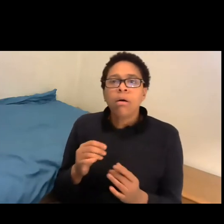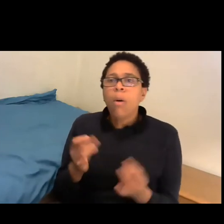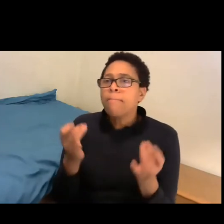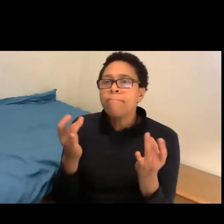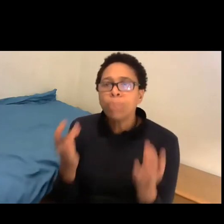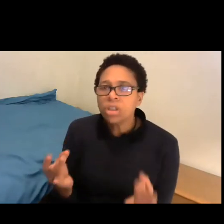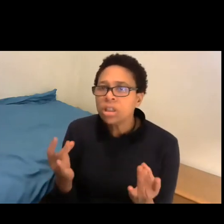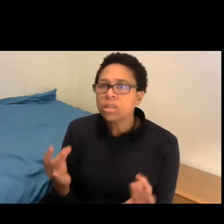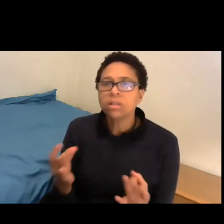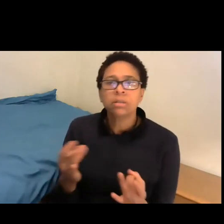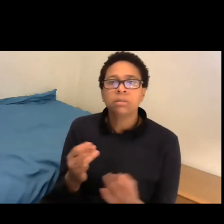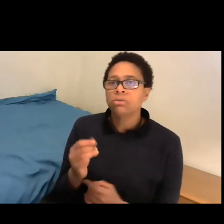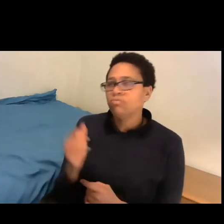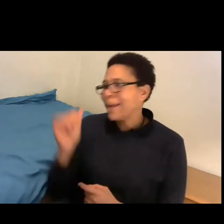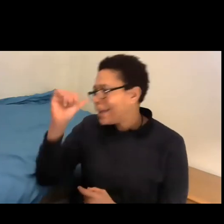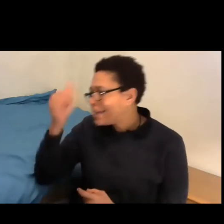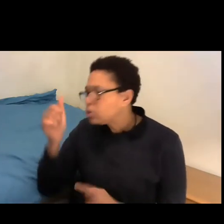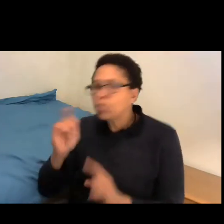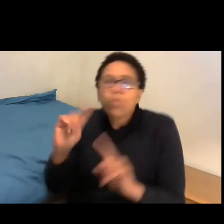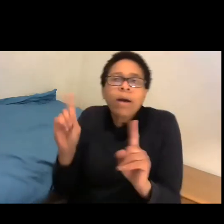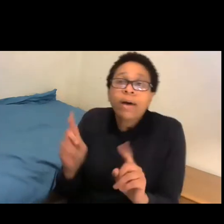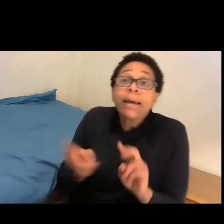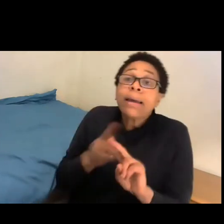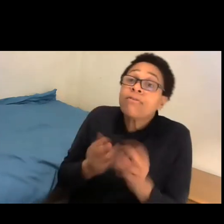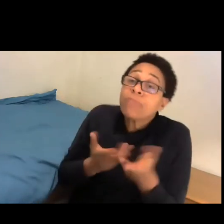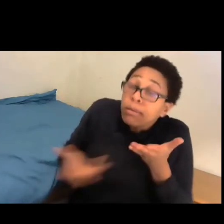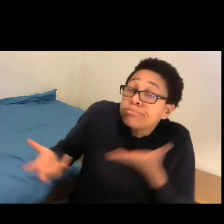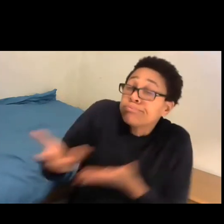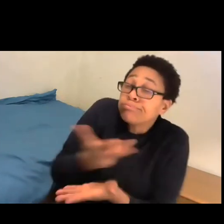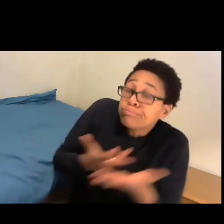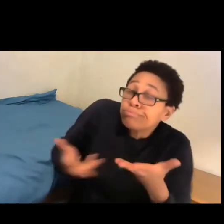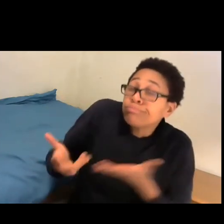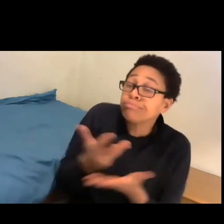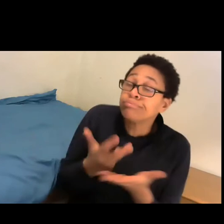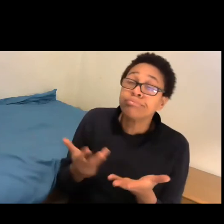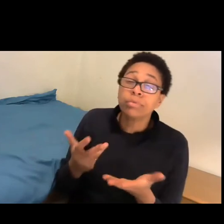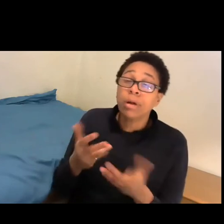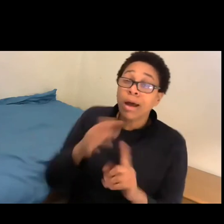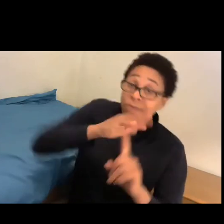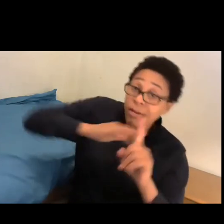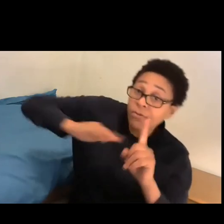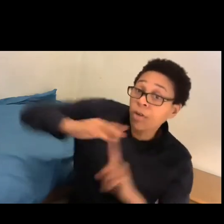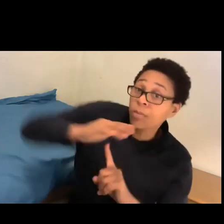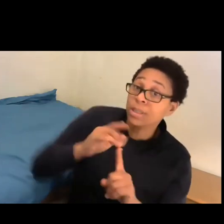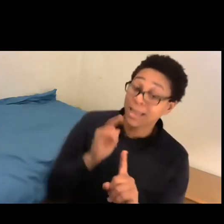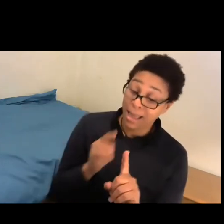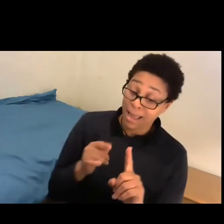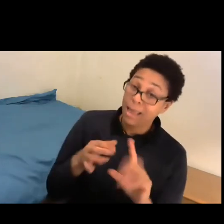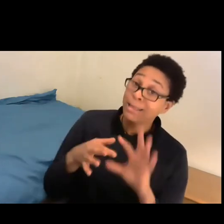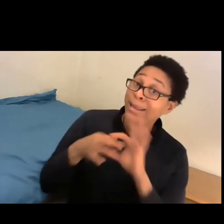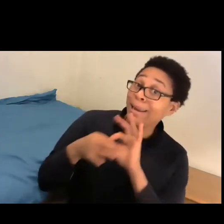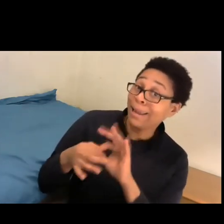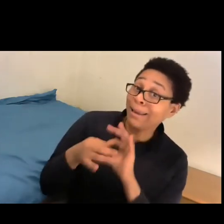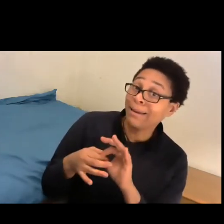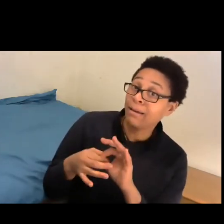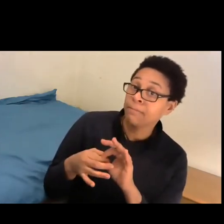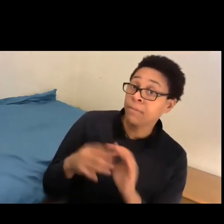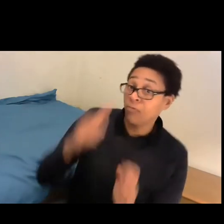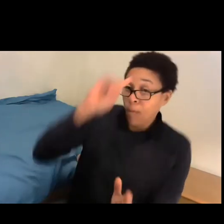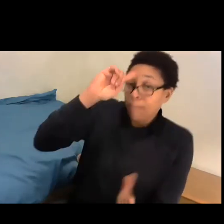they talk about the environment, and the relationship between religion and climate, there's always a critical and reformist